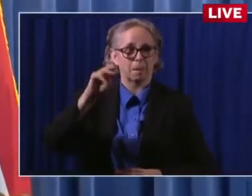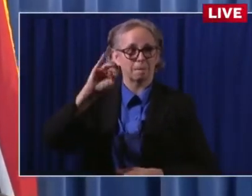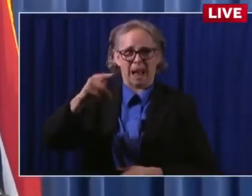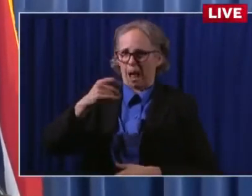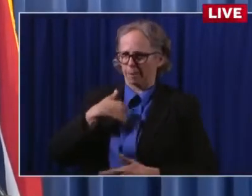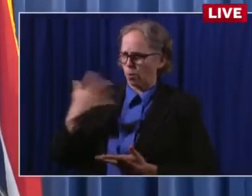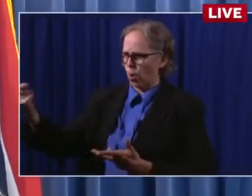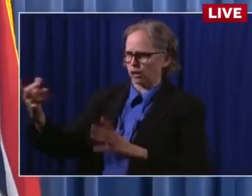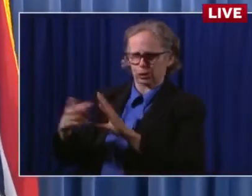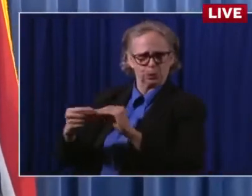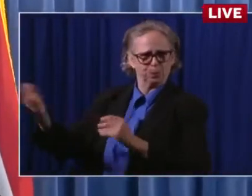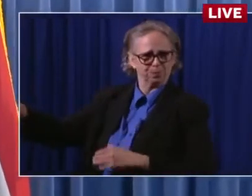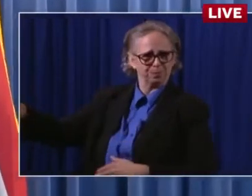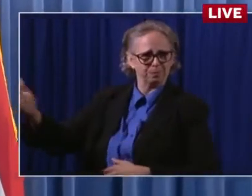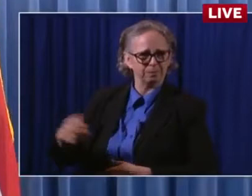JUST A COUPLE OTHER COMMENTS BEFORE QUESTIONS.